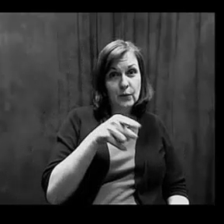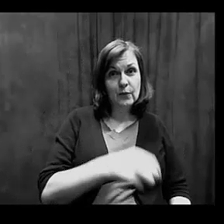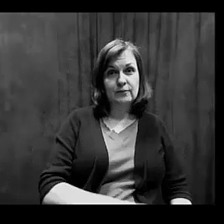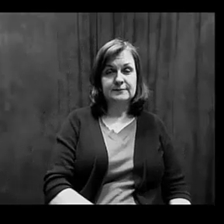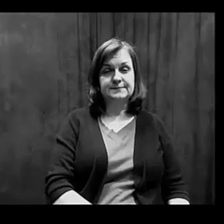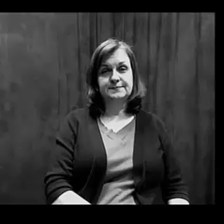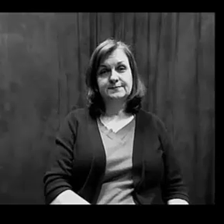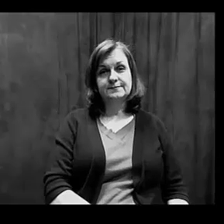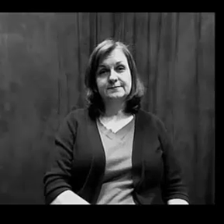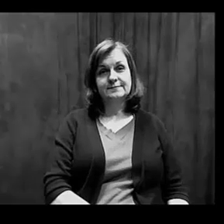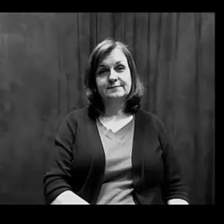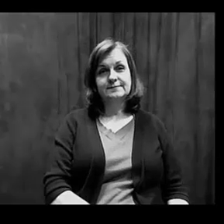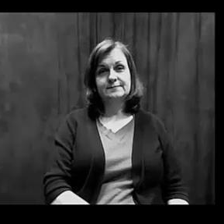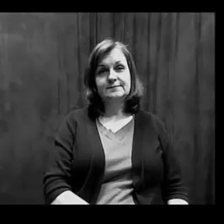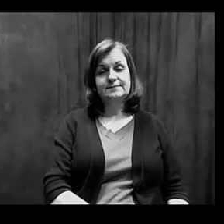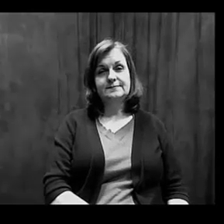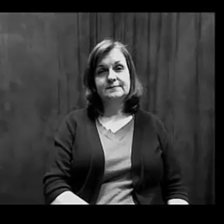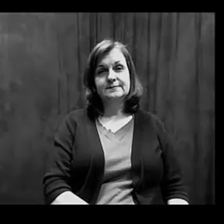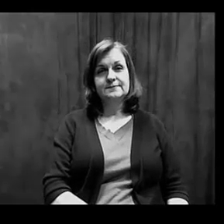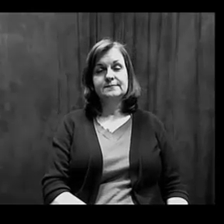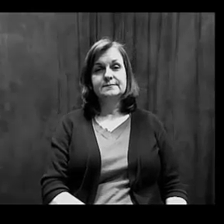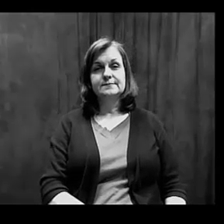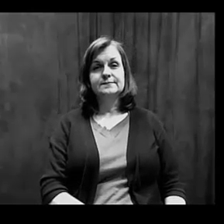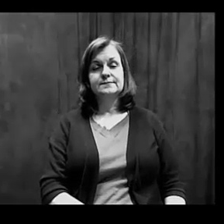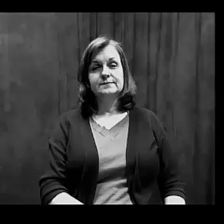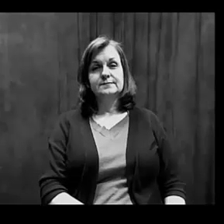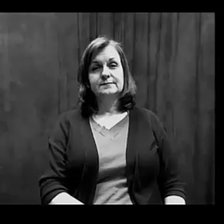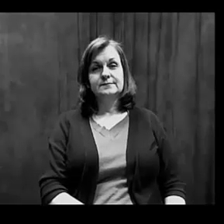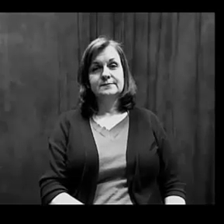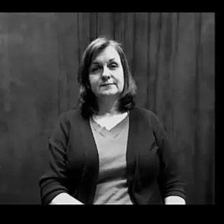like you???